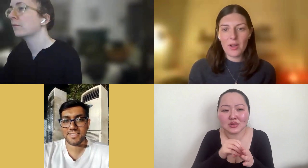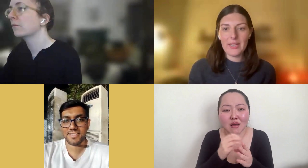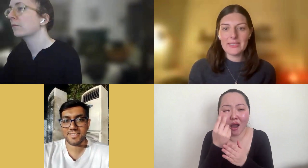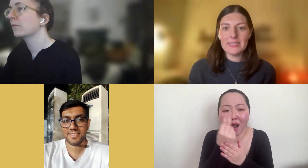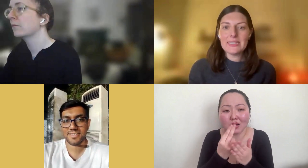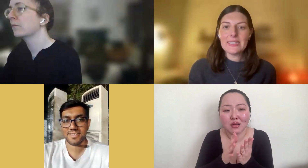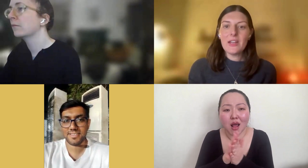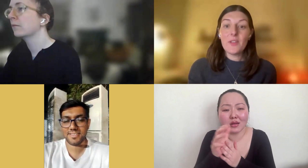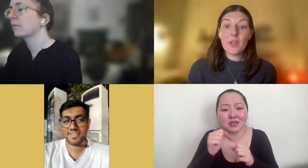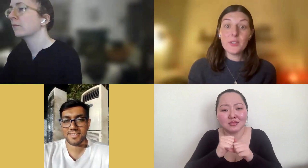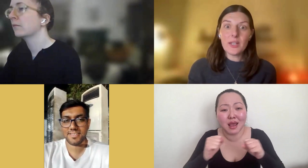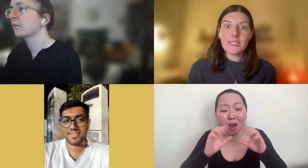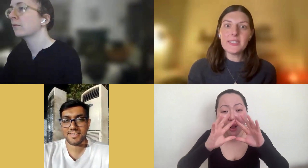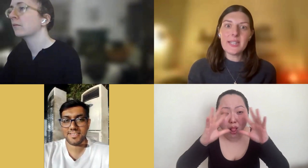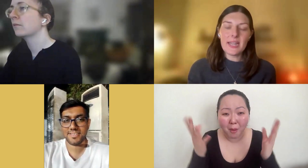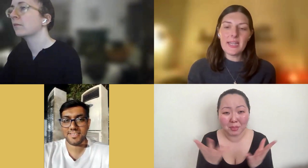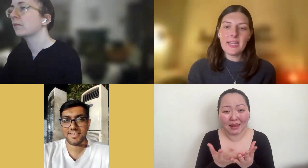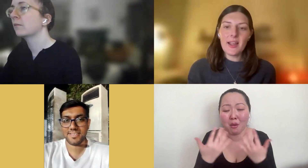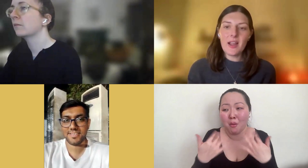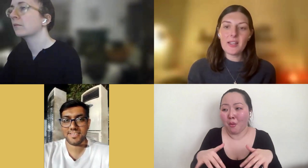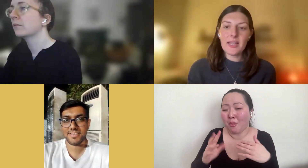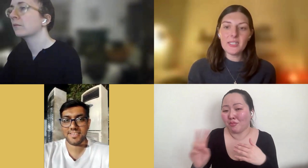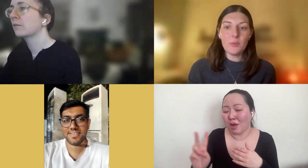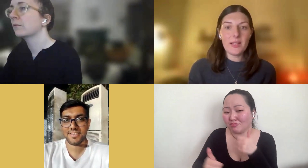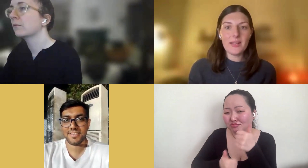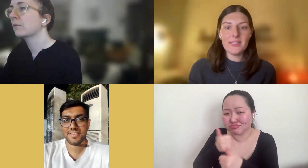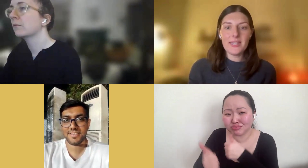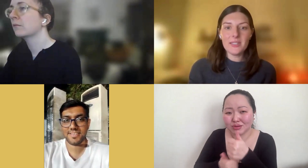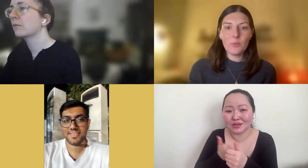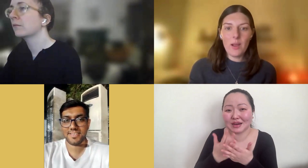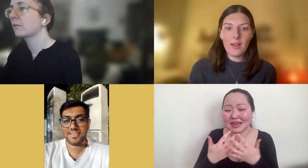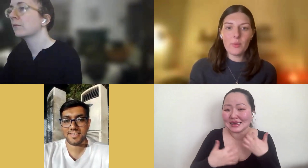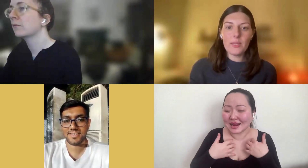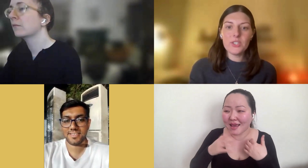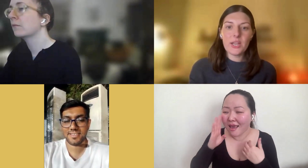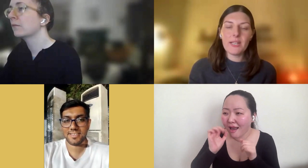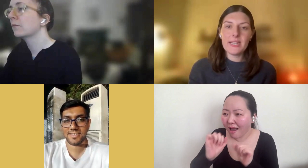have got ongoing. For those who would like to stay connected with Natalie and Siddhant's work, we are